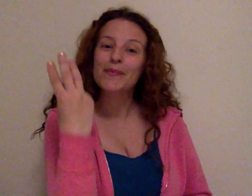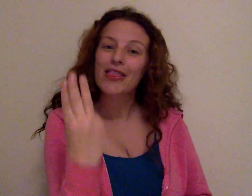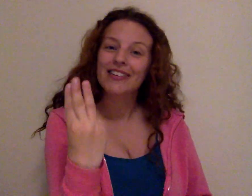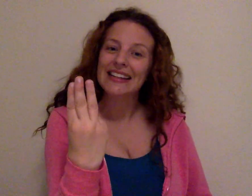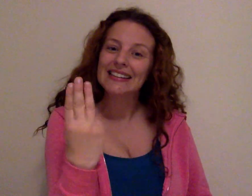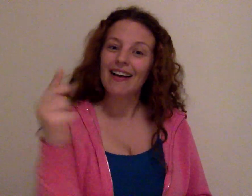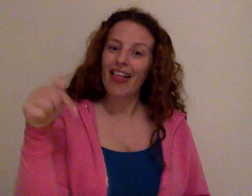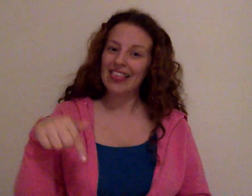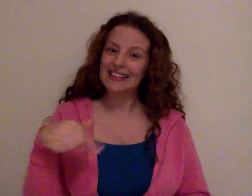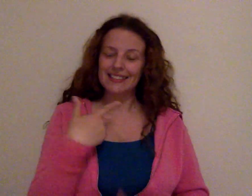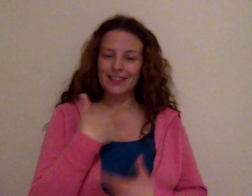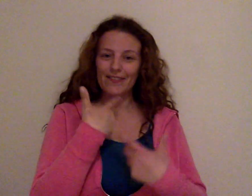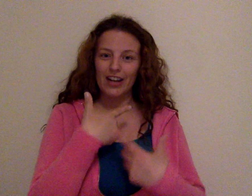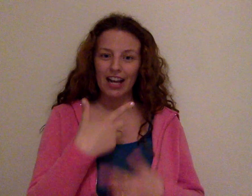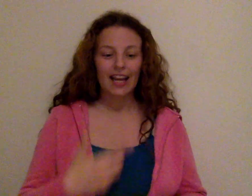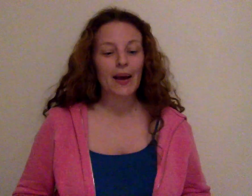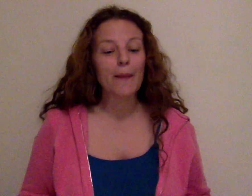Number 3, this is funny.